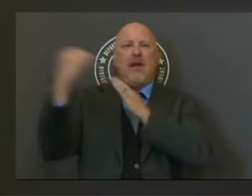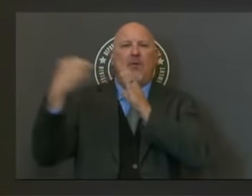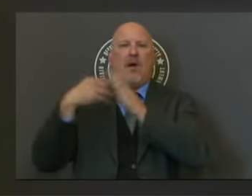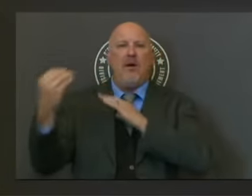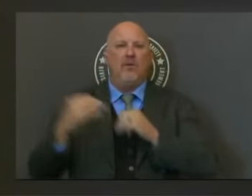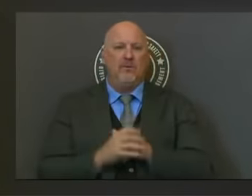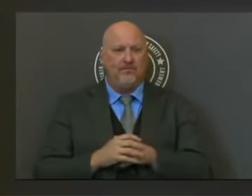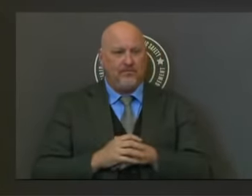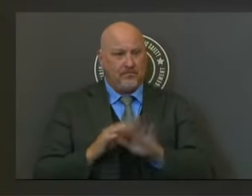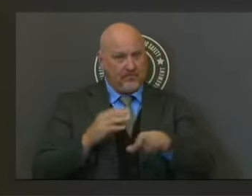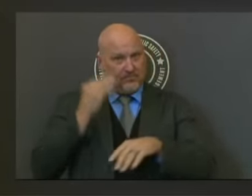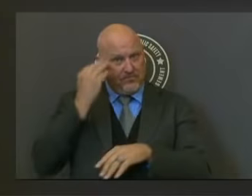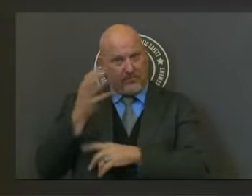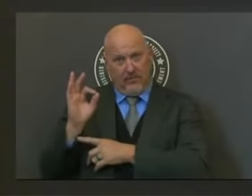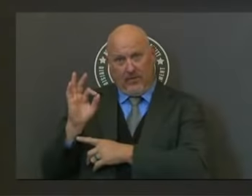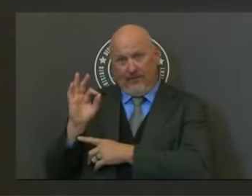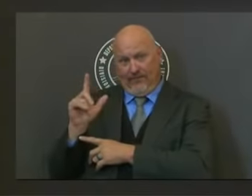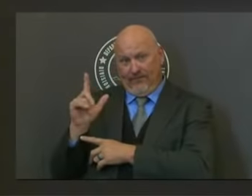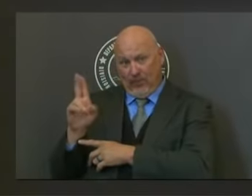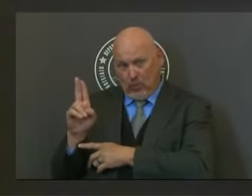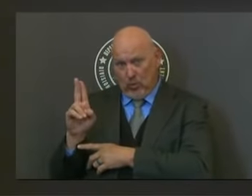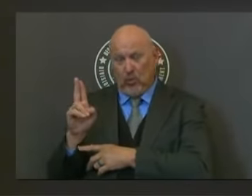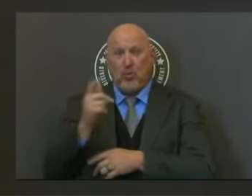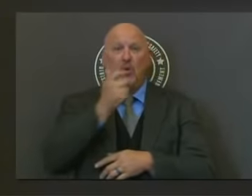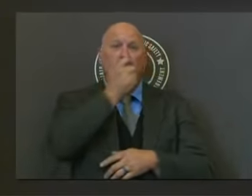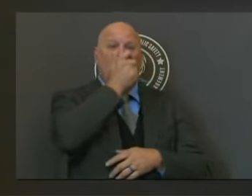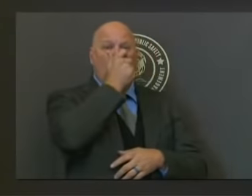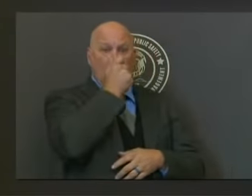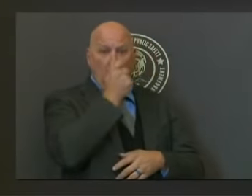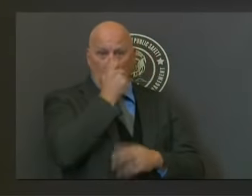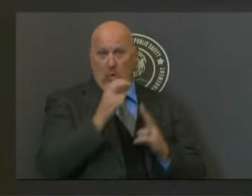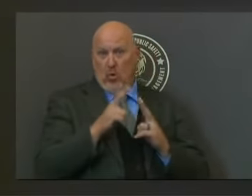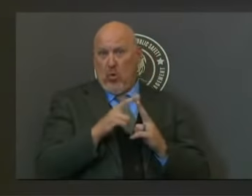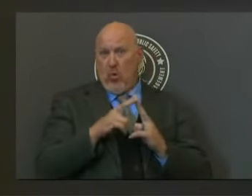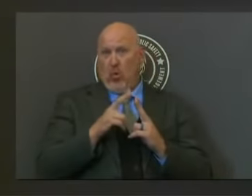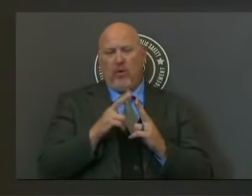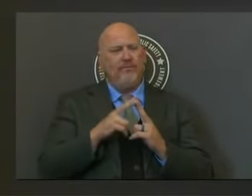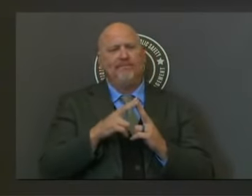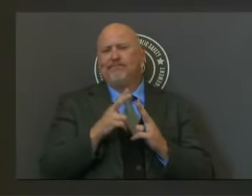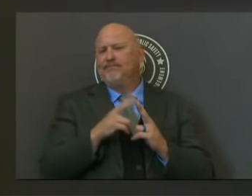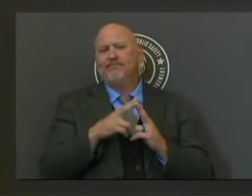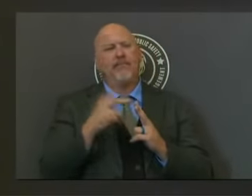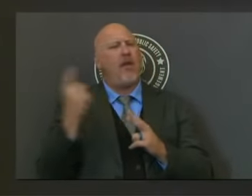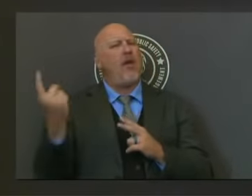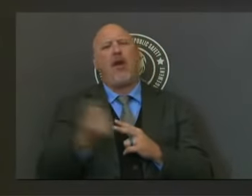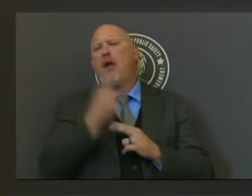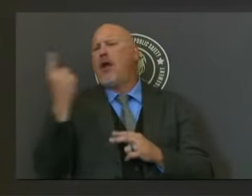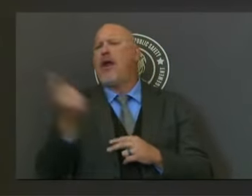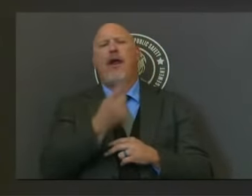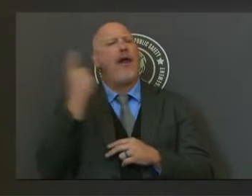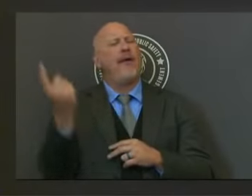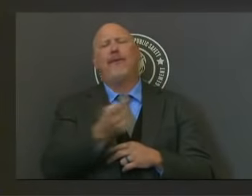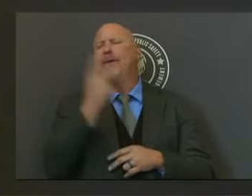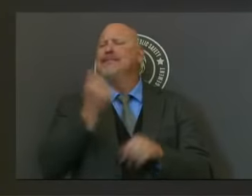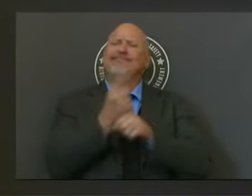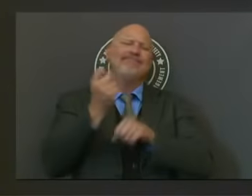you know I'm really not trying to scare anyone I'm just trying